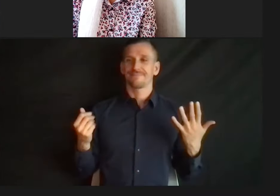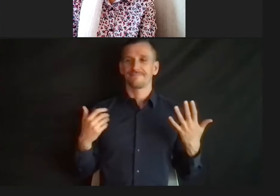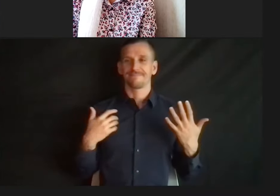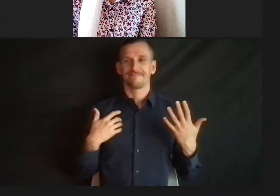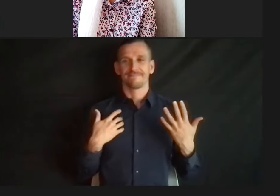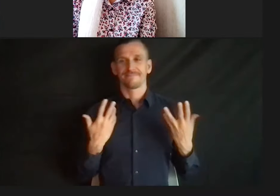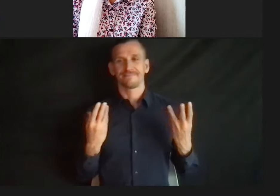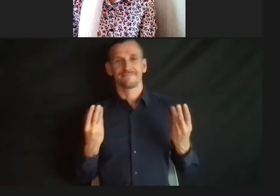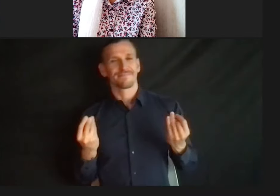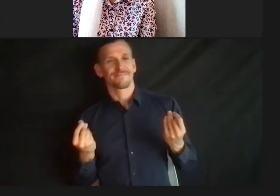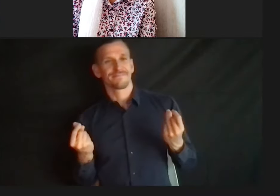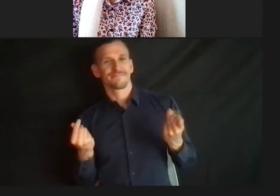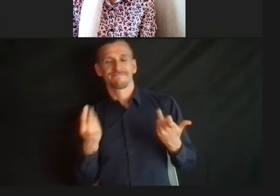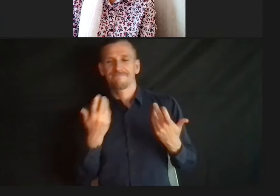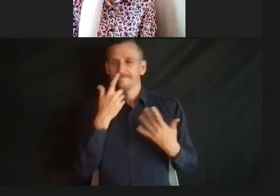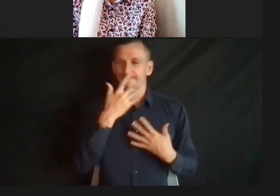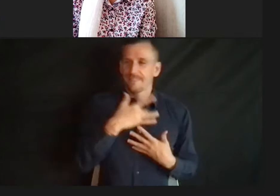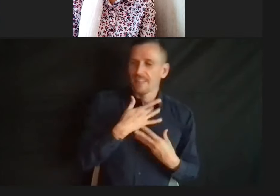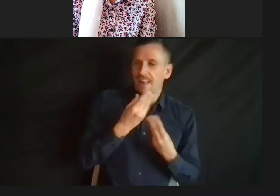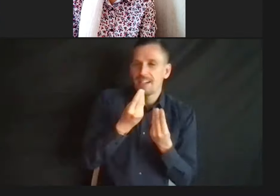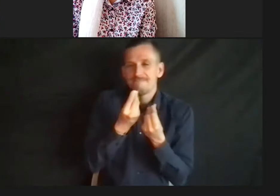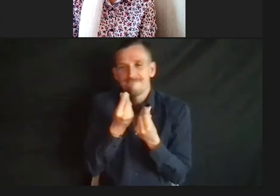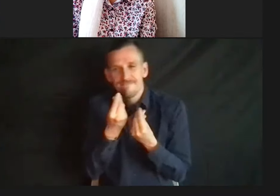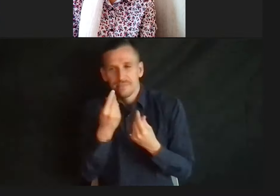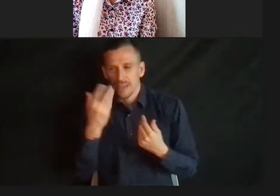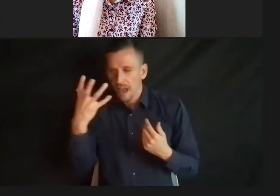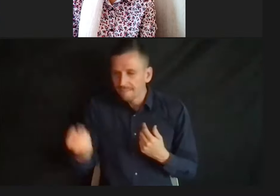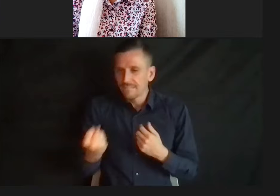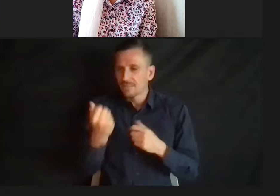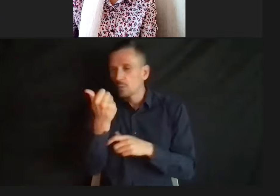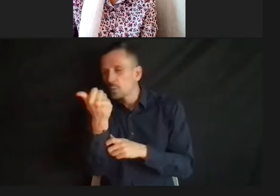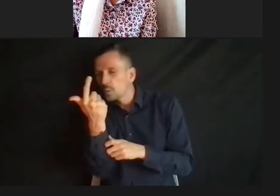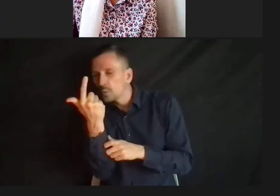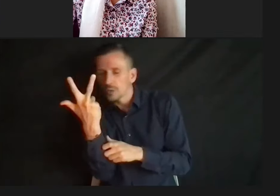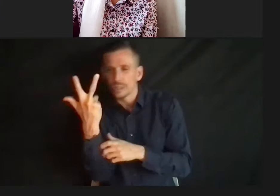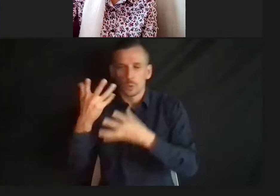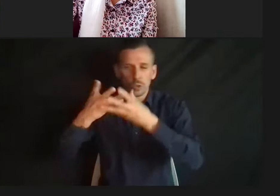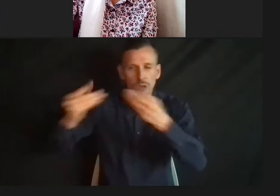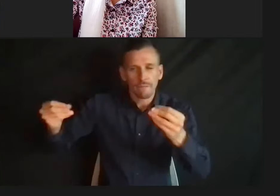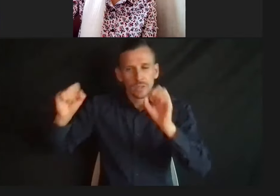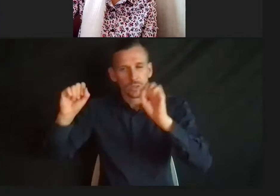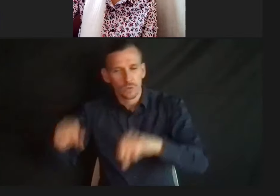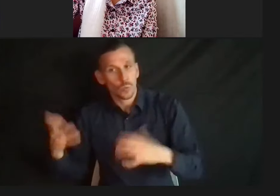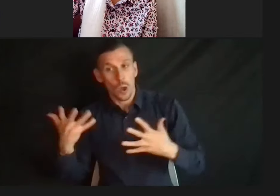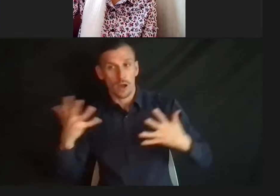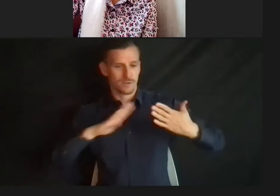it's community action, local level action, and it doesn't matter what size,